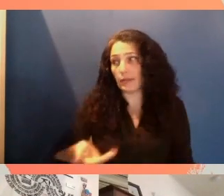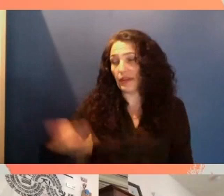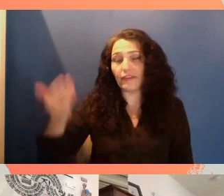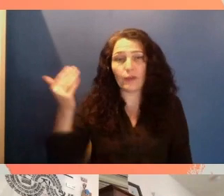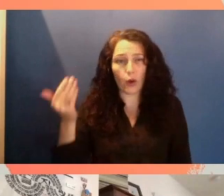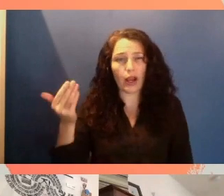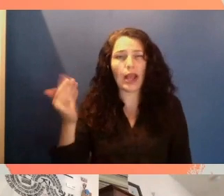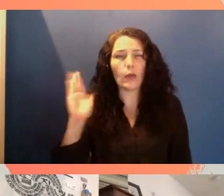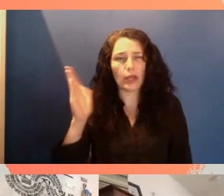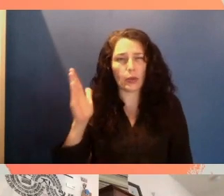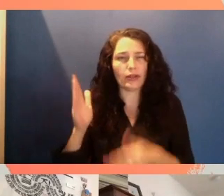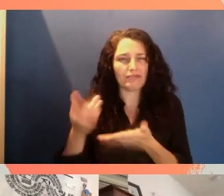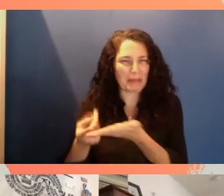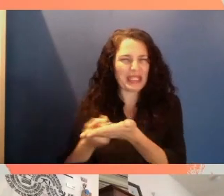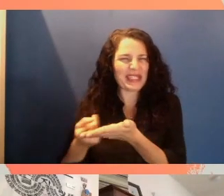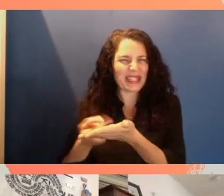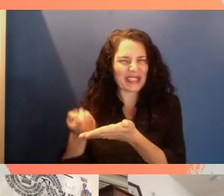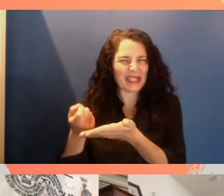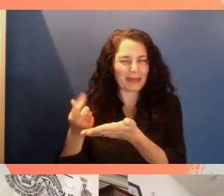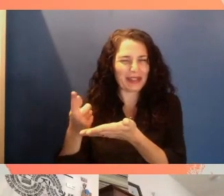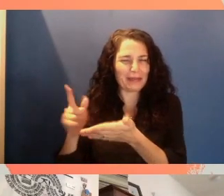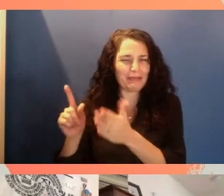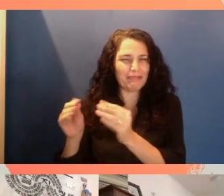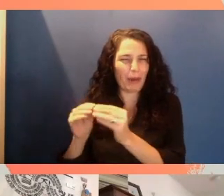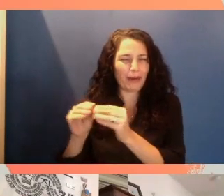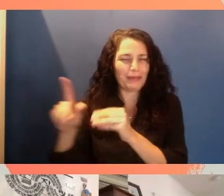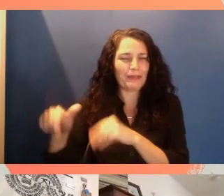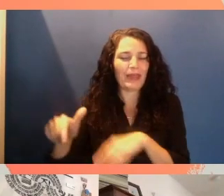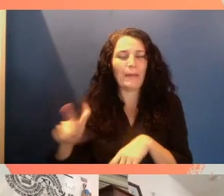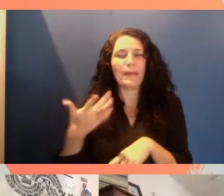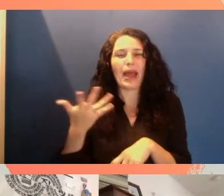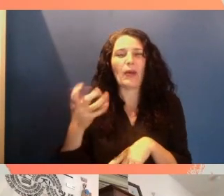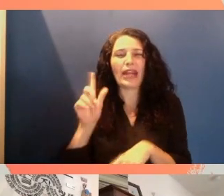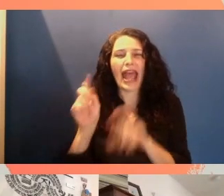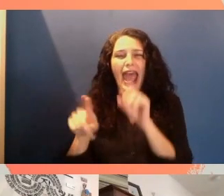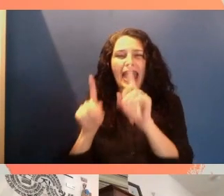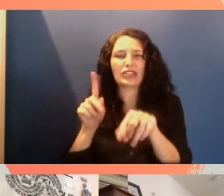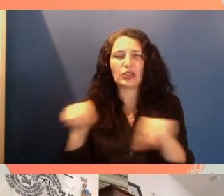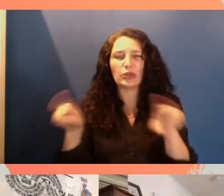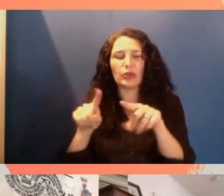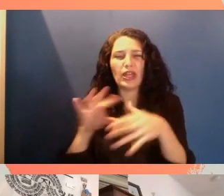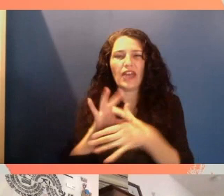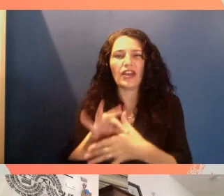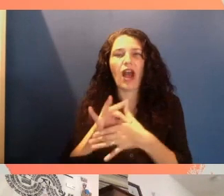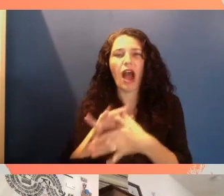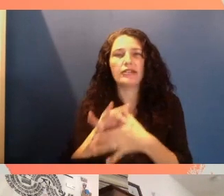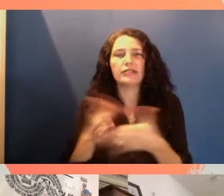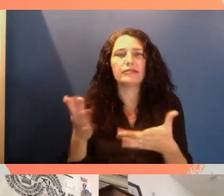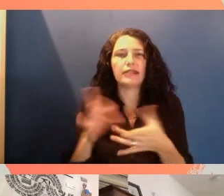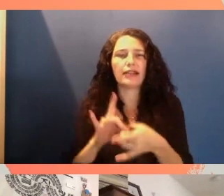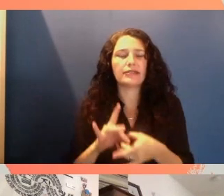and I want it, but I did wanna ask you all about in the context of particularly what Set just said,